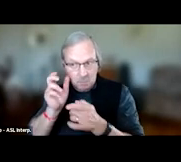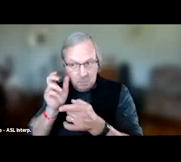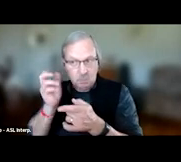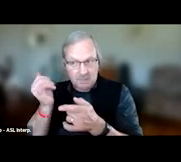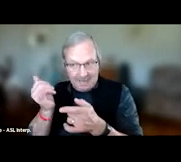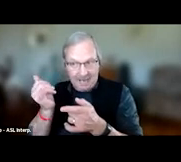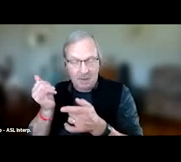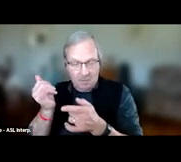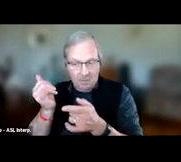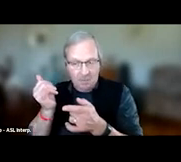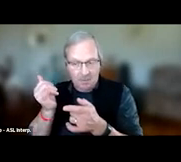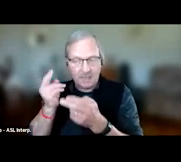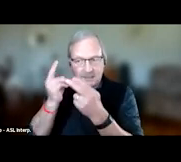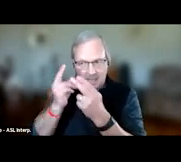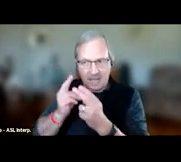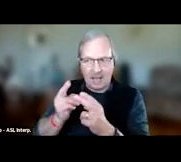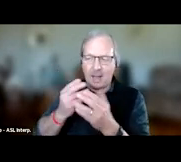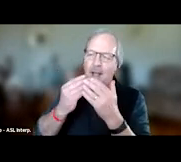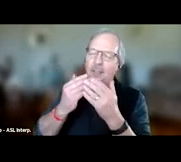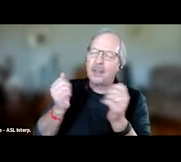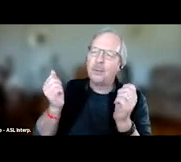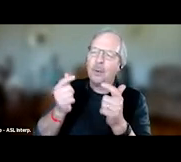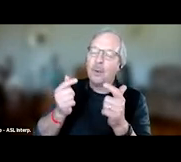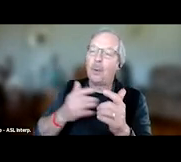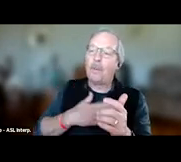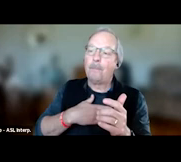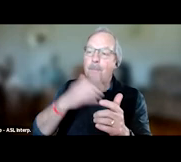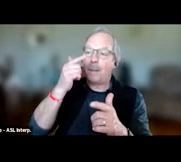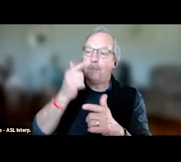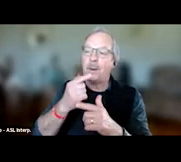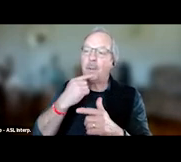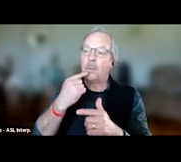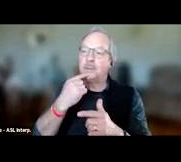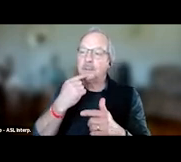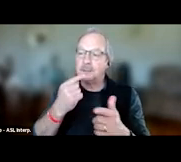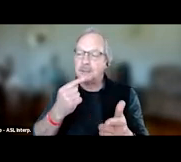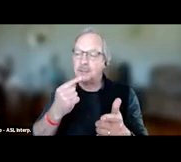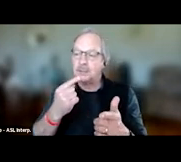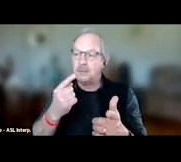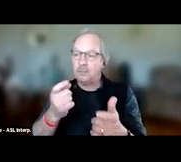It's an honor. And I thank y'all. My brother always told him, said, you want something? Go to Bread of the City.